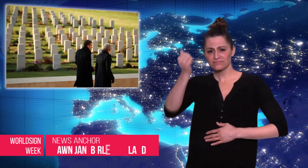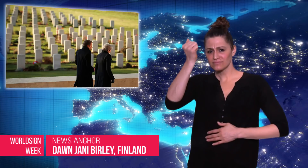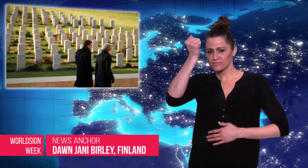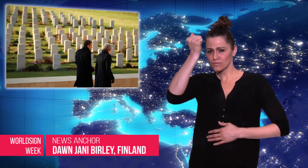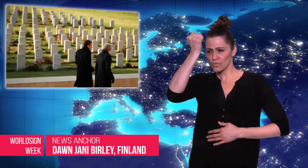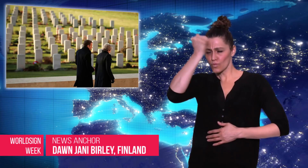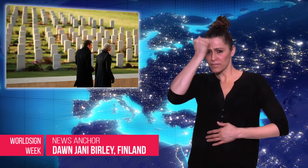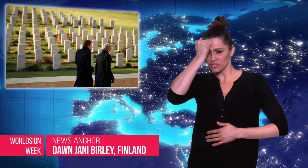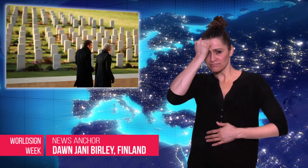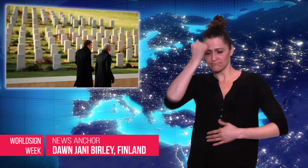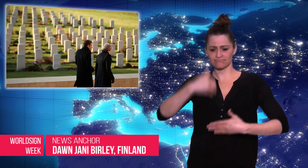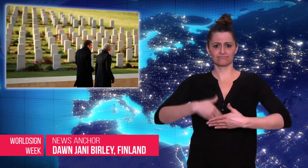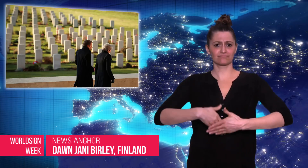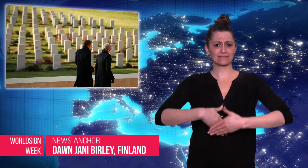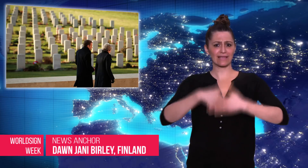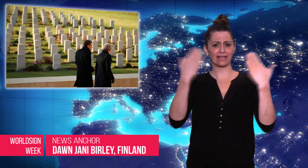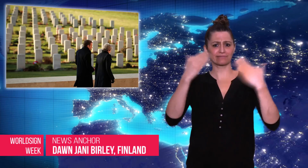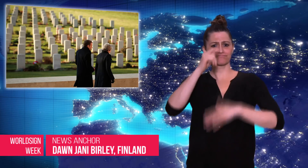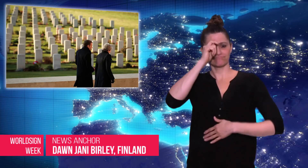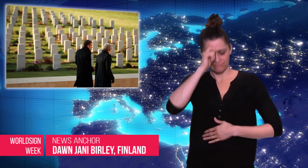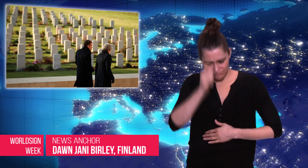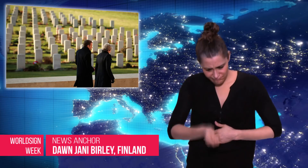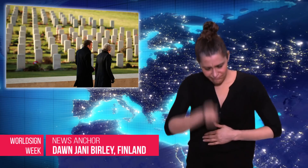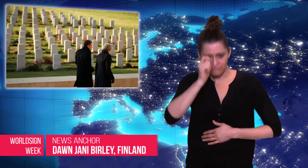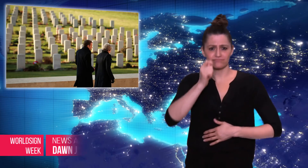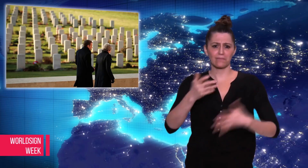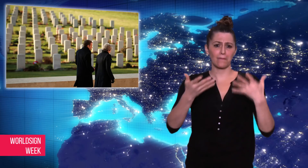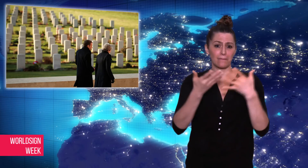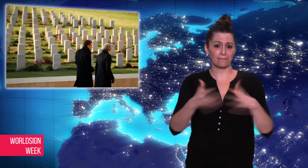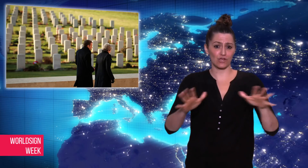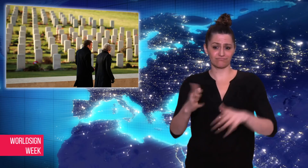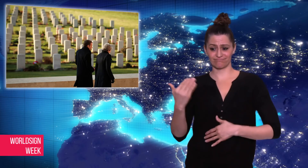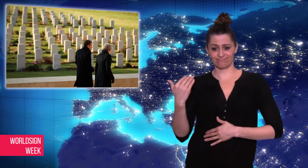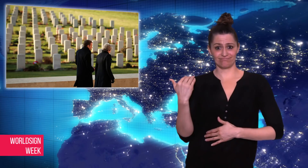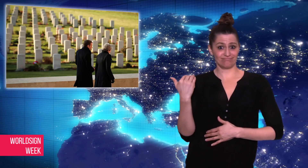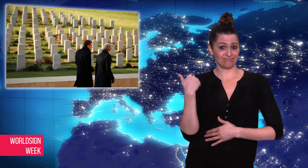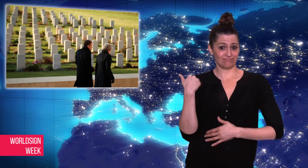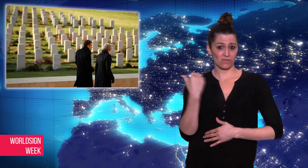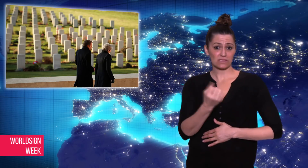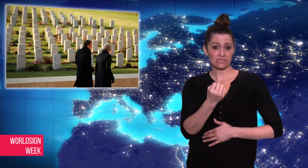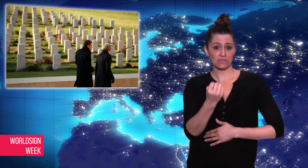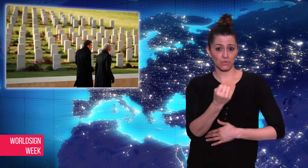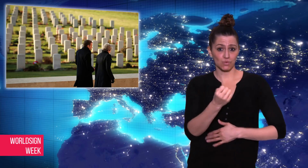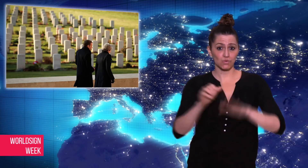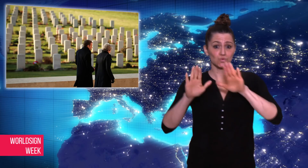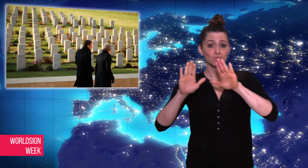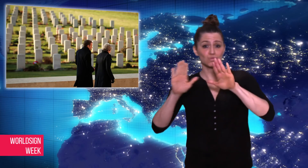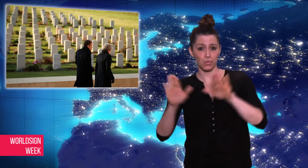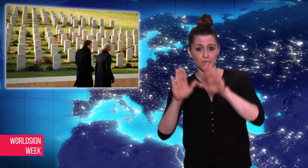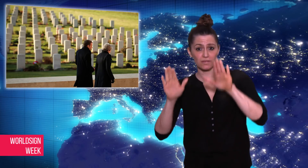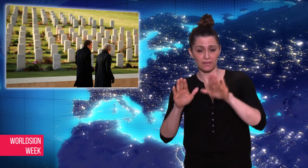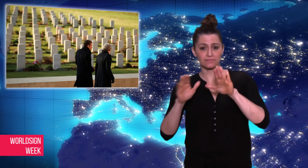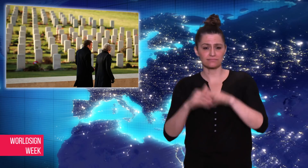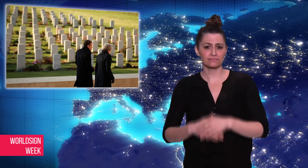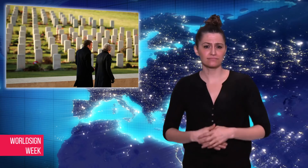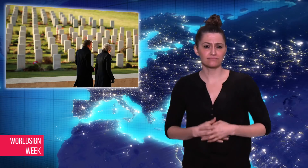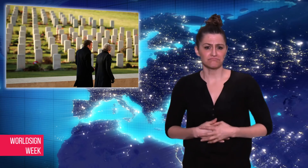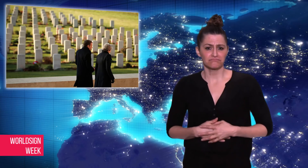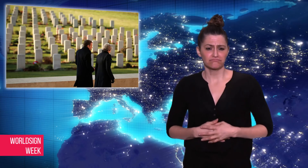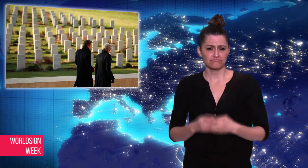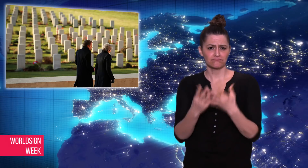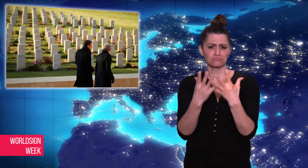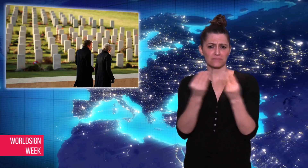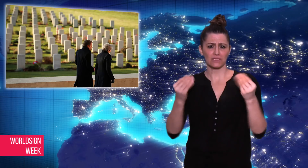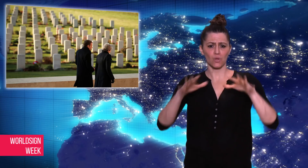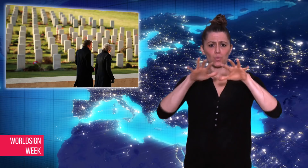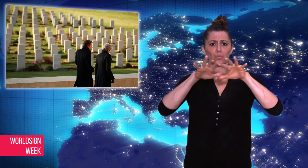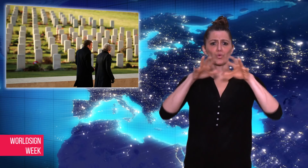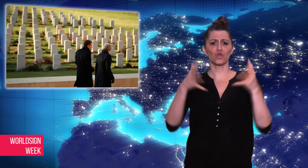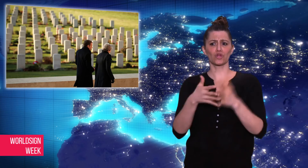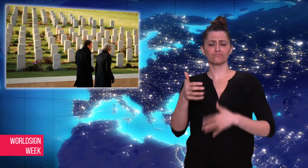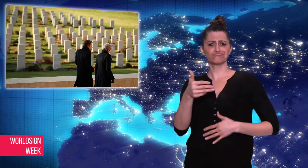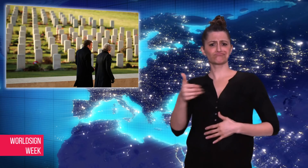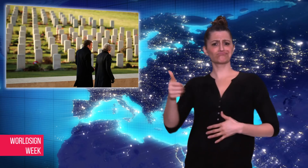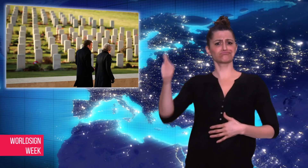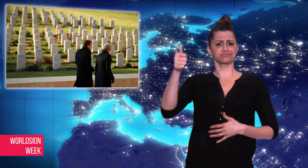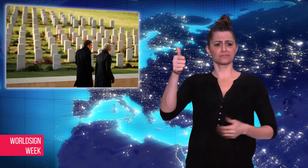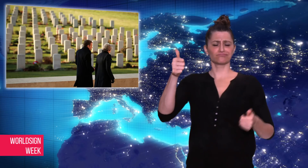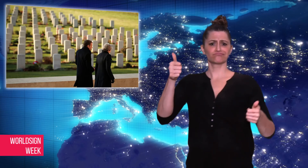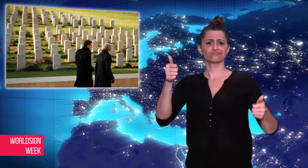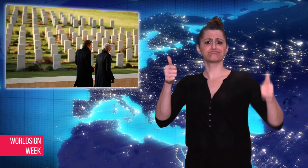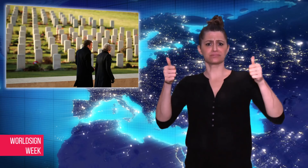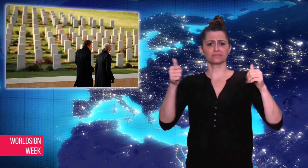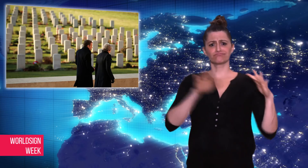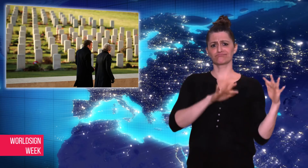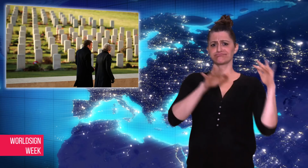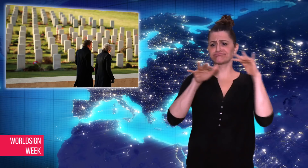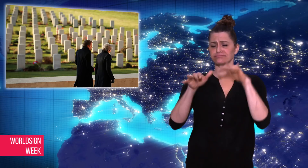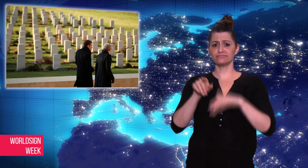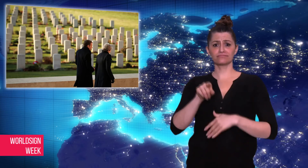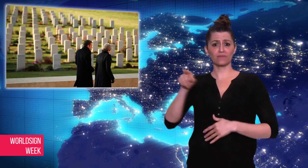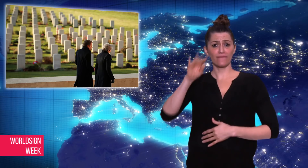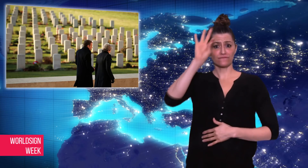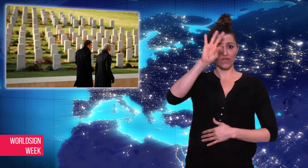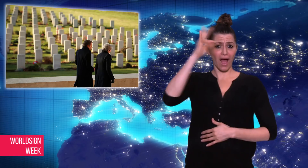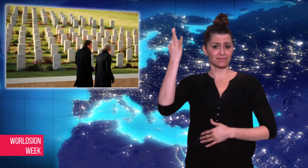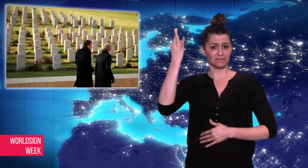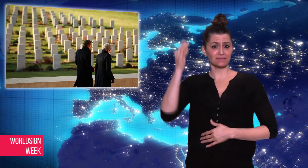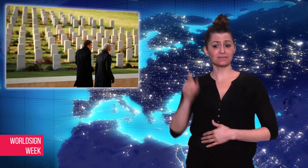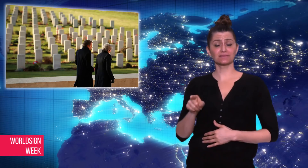Dawn: Remembrance Day held last weekend was marked by world leaders